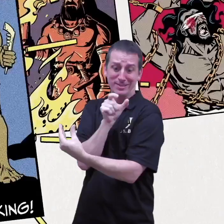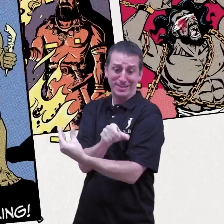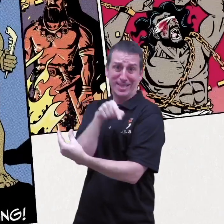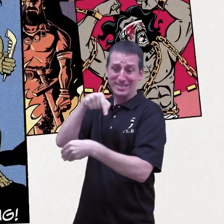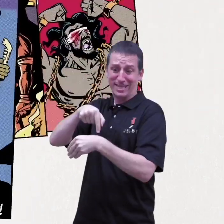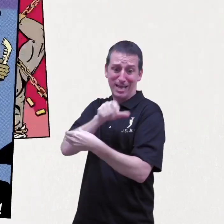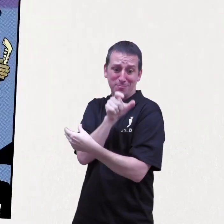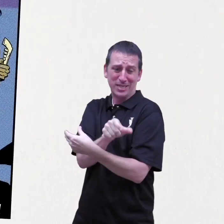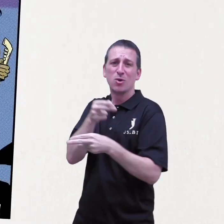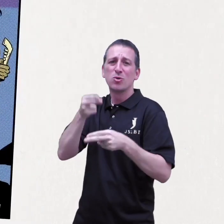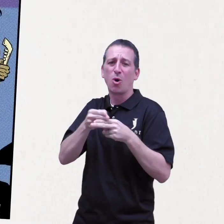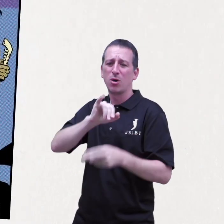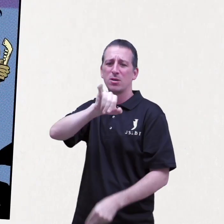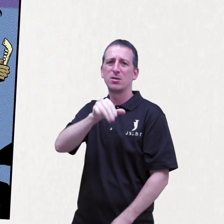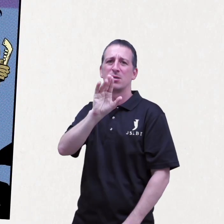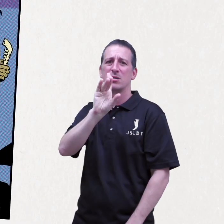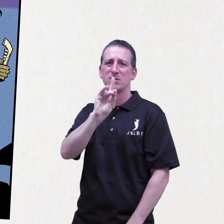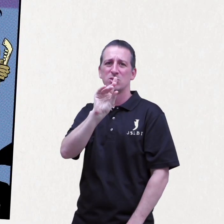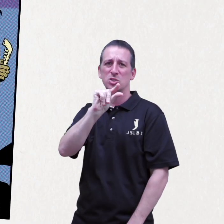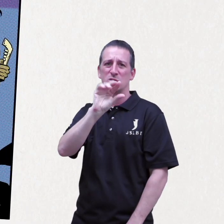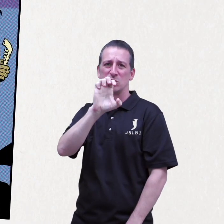up a whole movement of the biblical story,